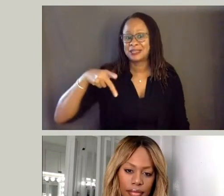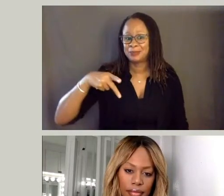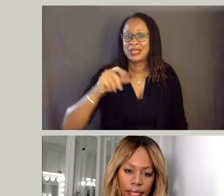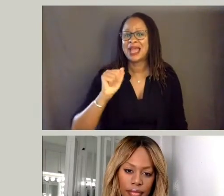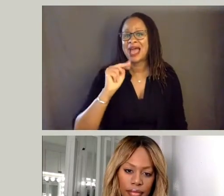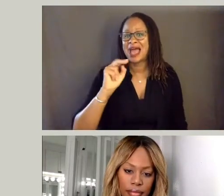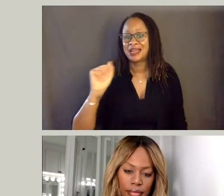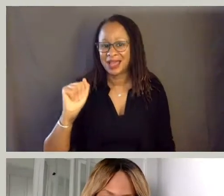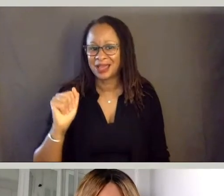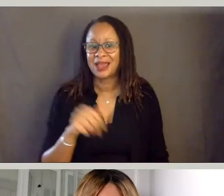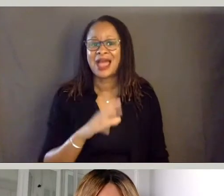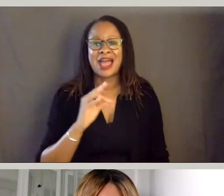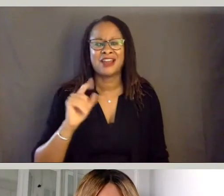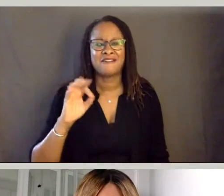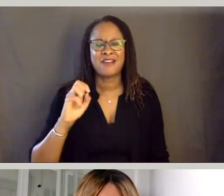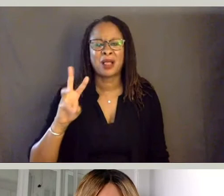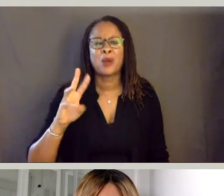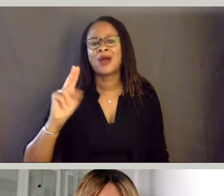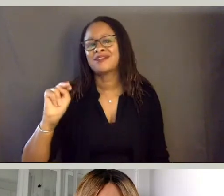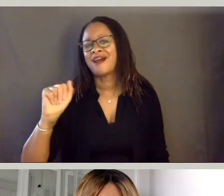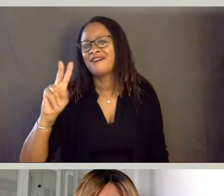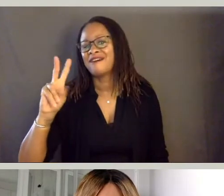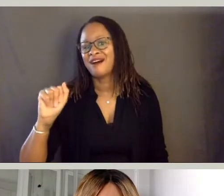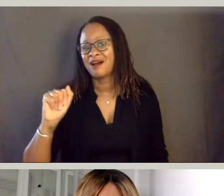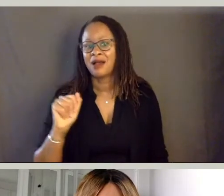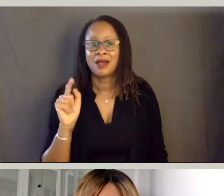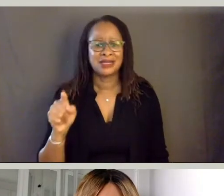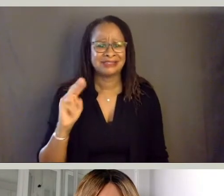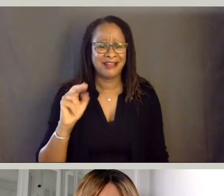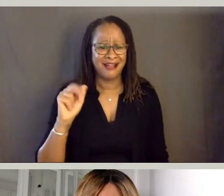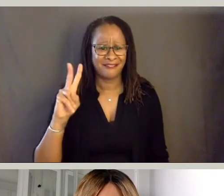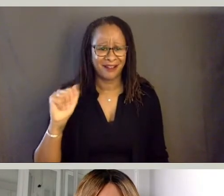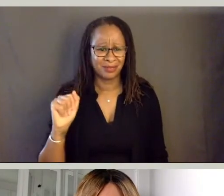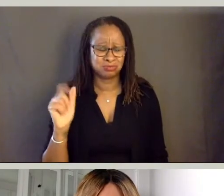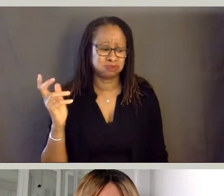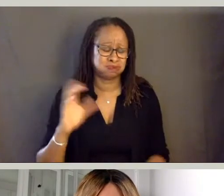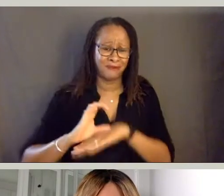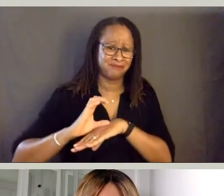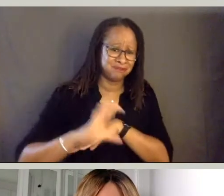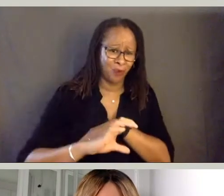who, gosh, Nava is a force. She's already put out two films, I think,